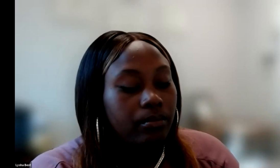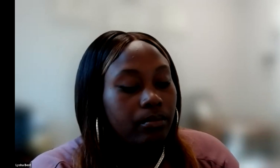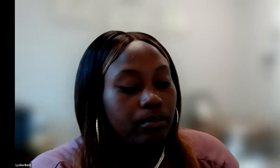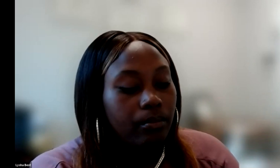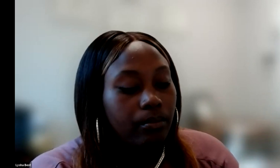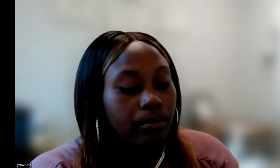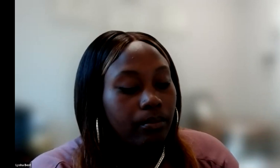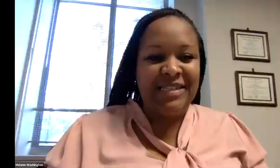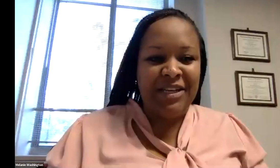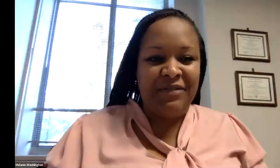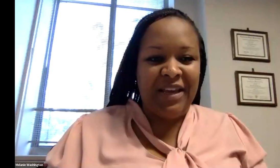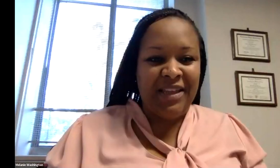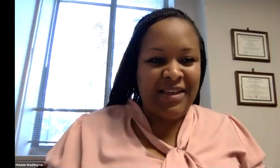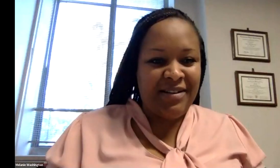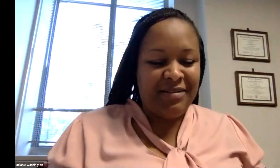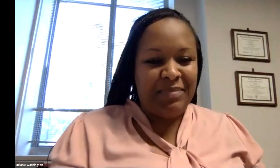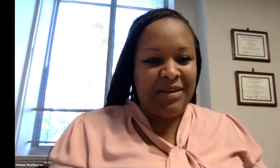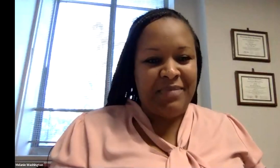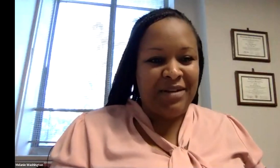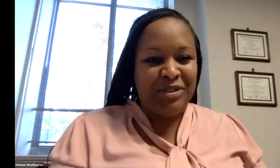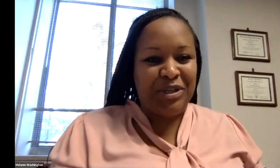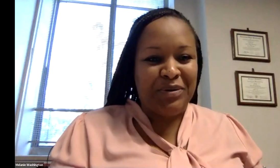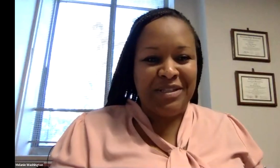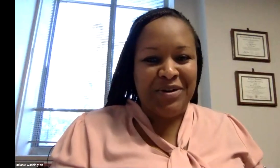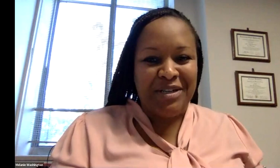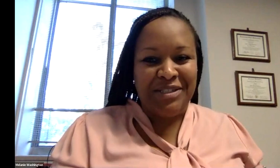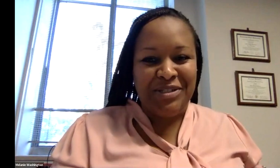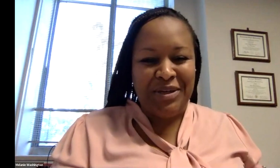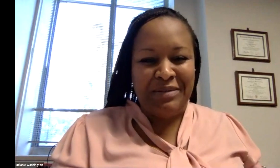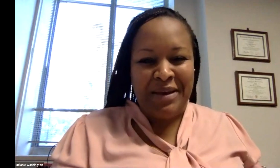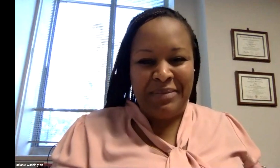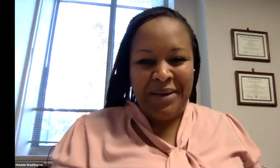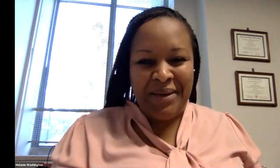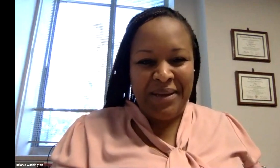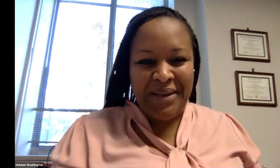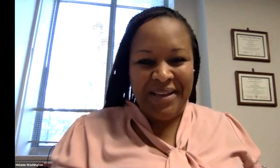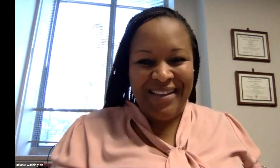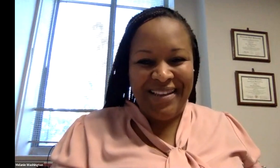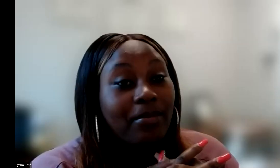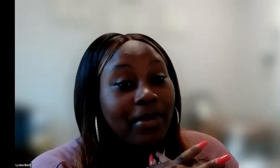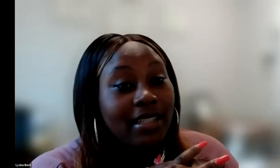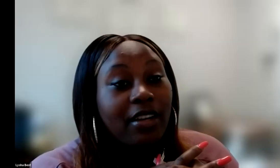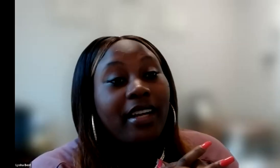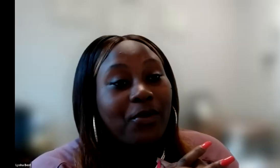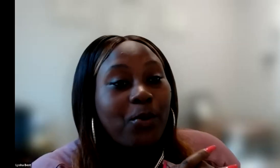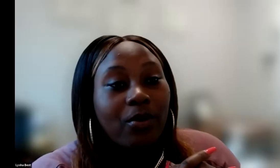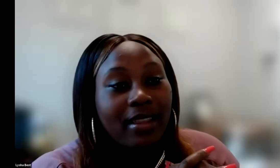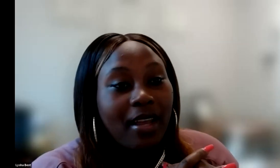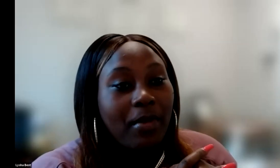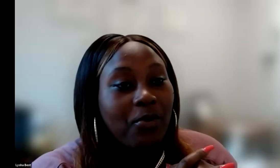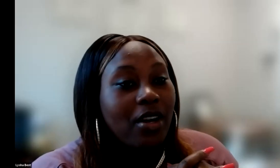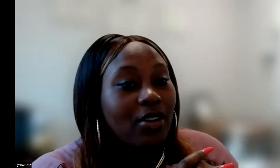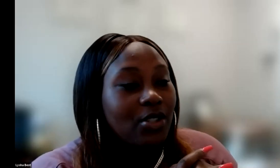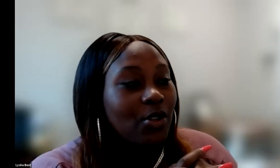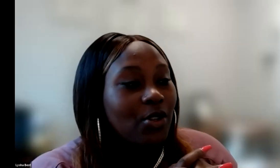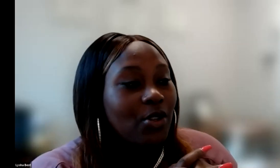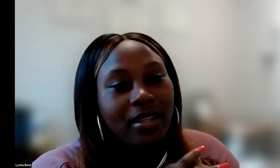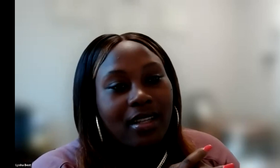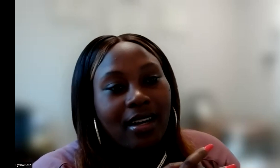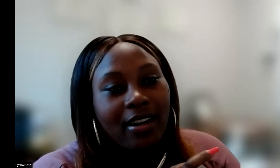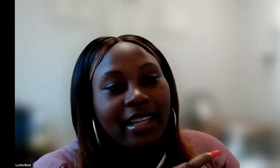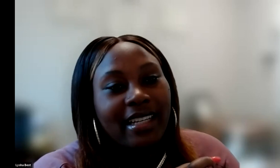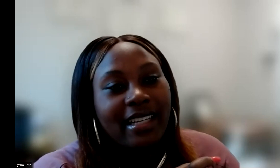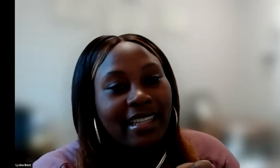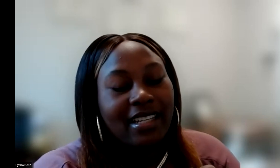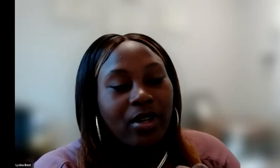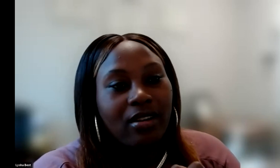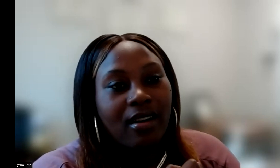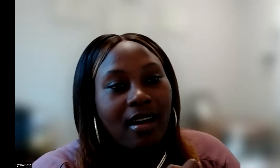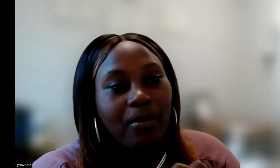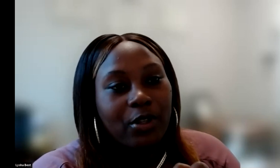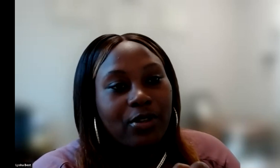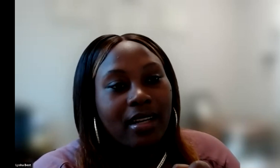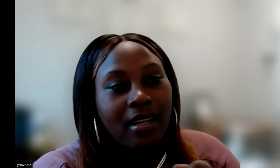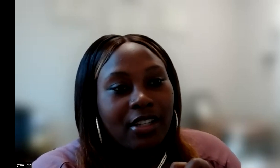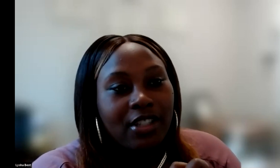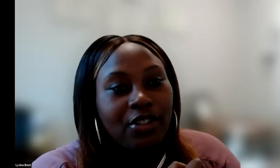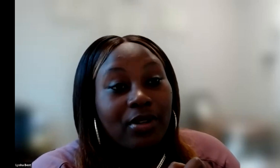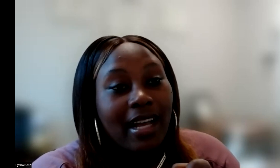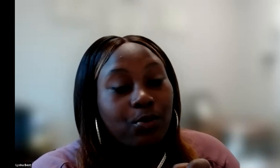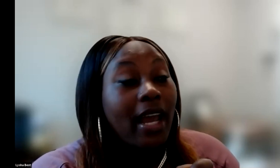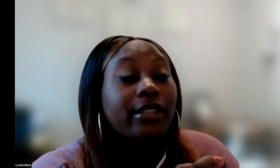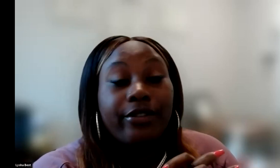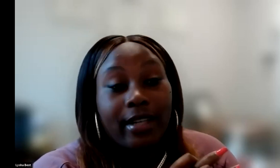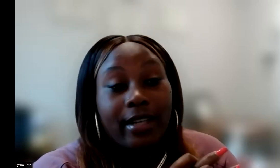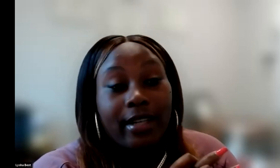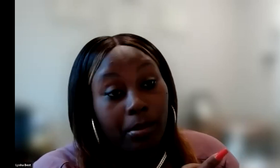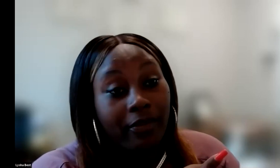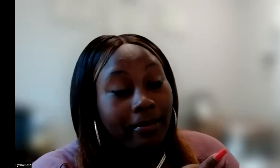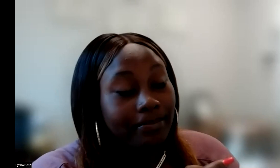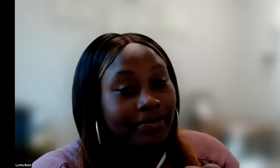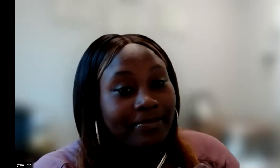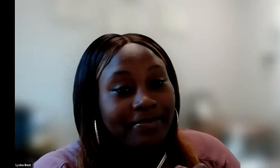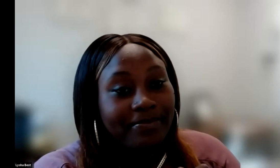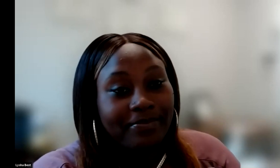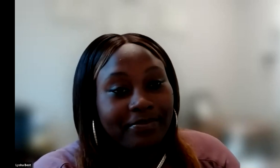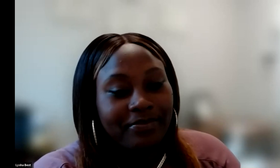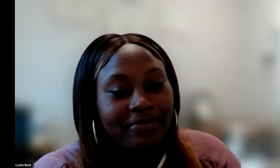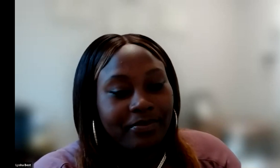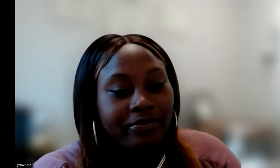Okay, I guess it's convenient that the news general is across the street, maybe it is yes, it's convenient. we work with them and then we also work with our lady Lake as well, and we try to do utilize, we actually utilize the both of them.